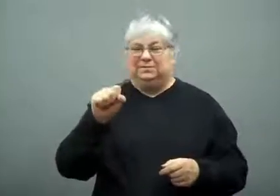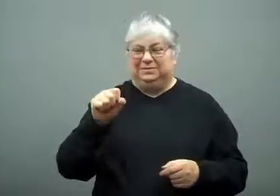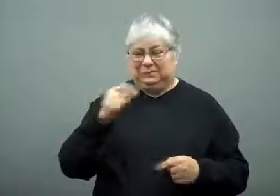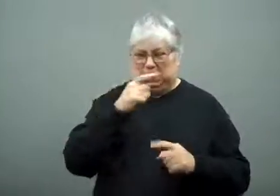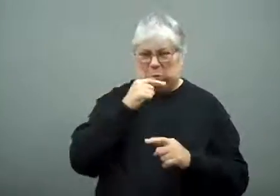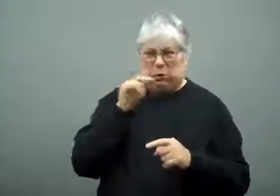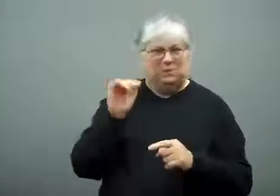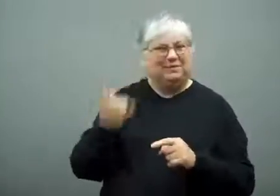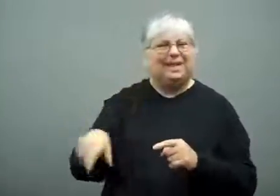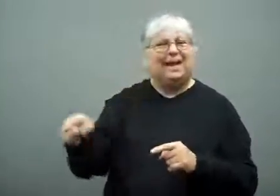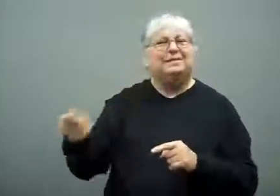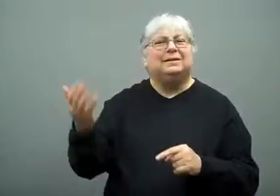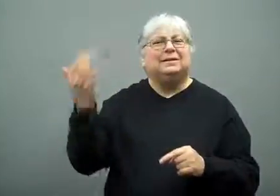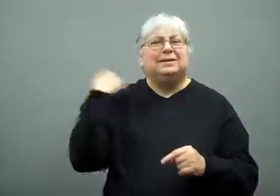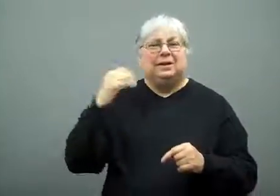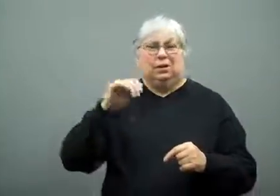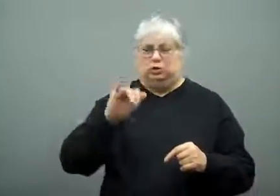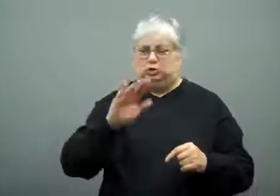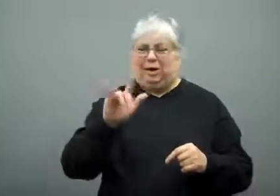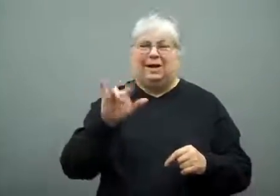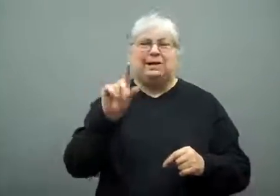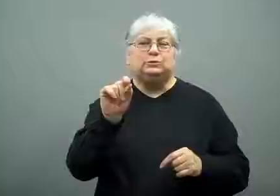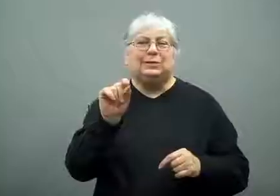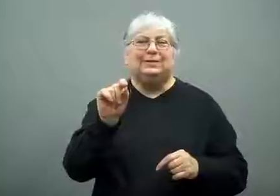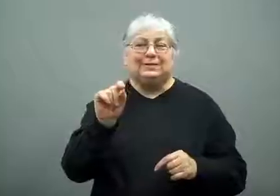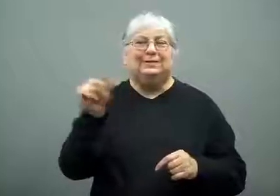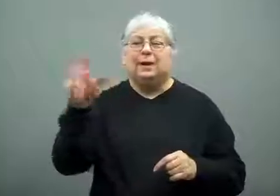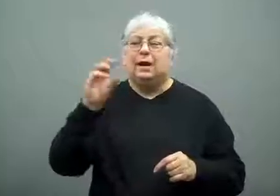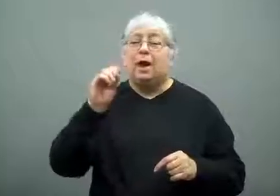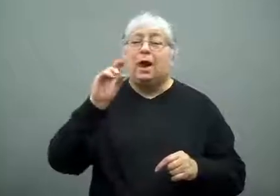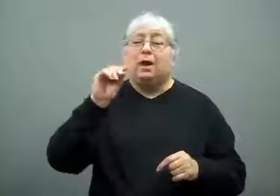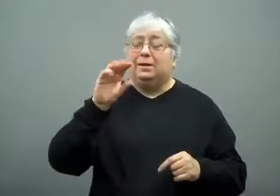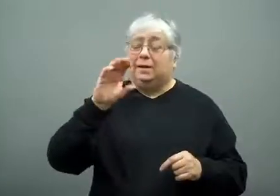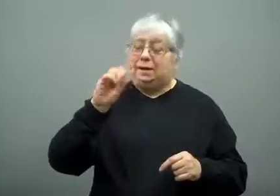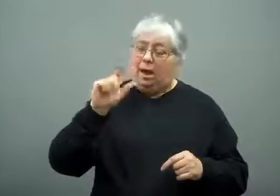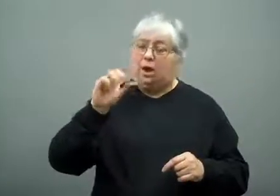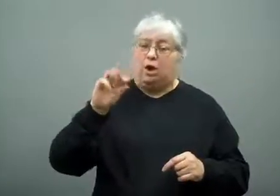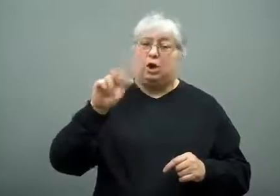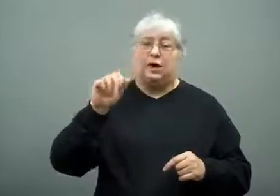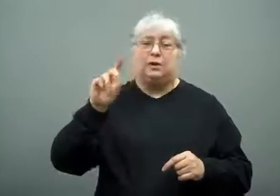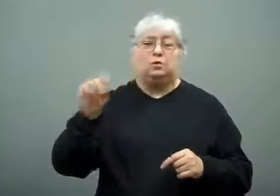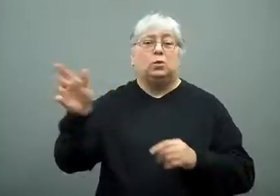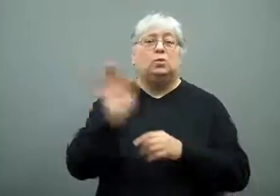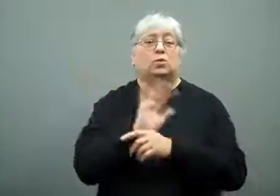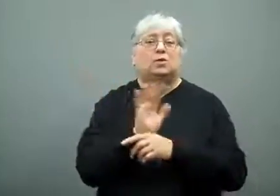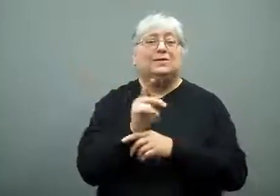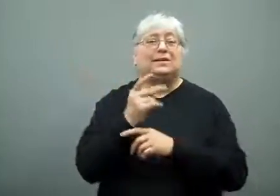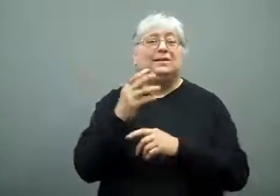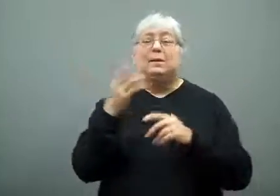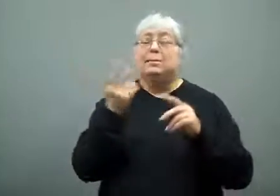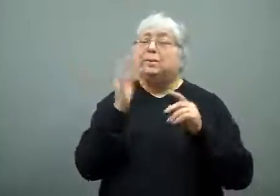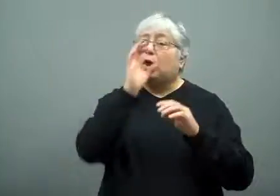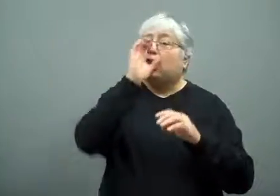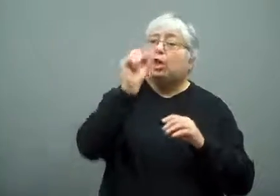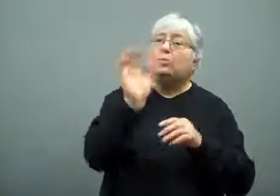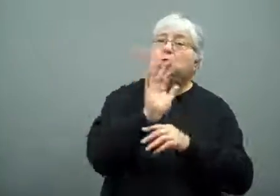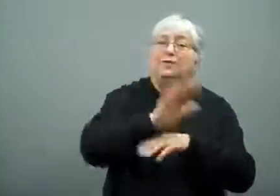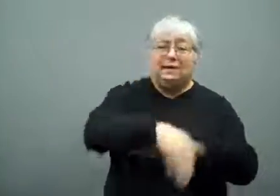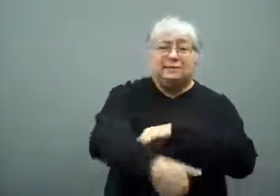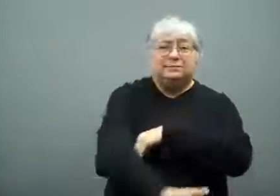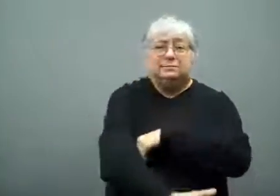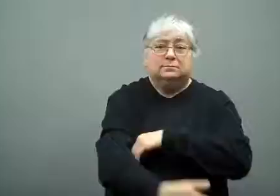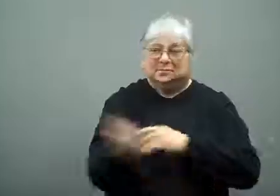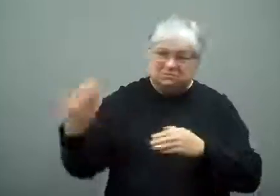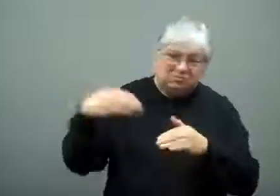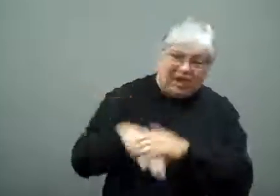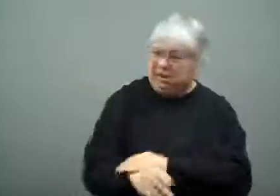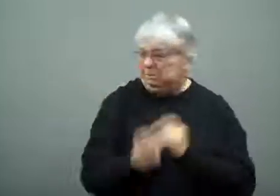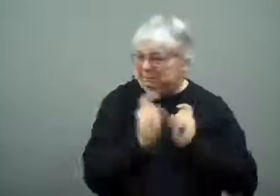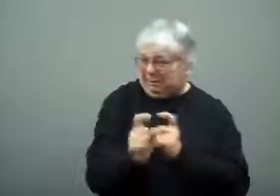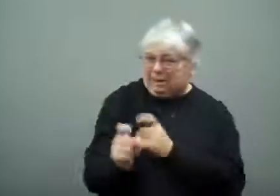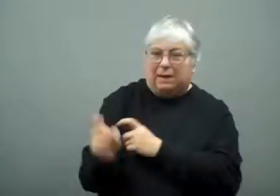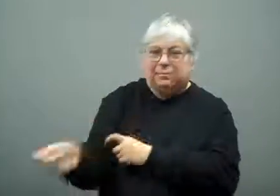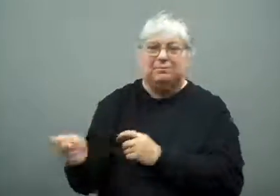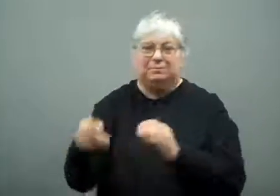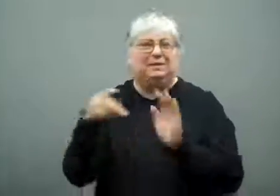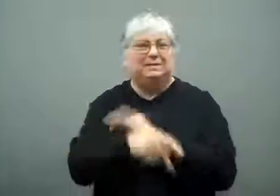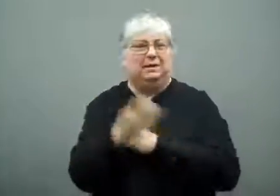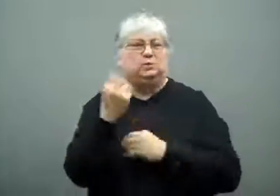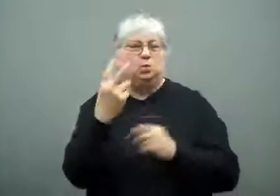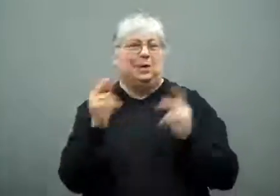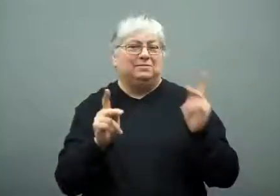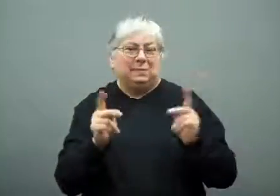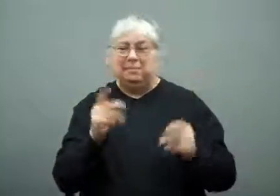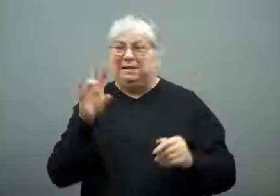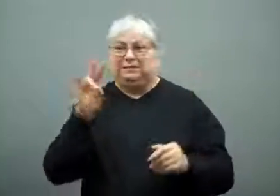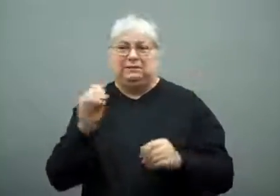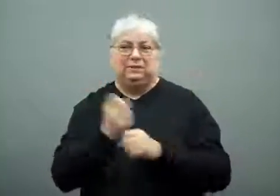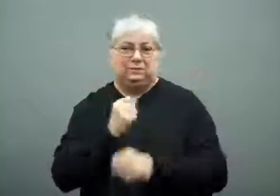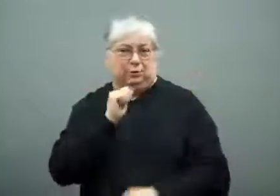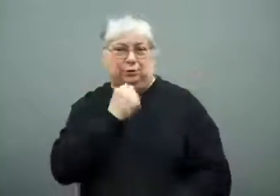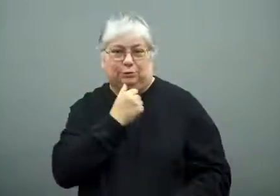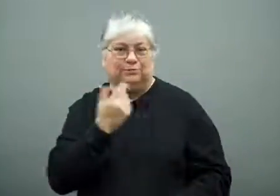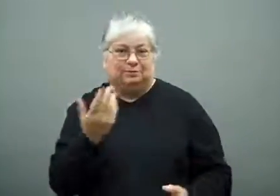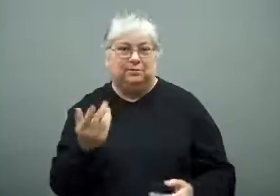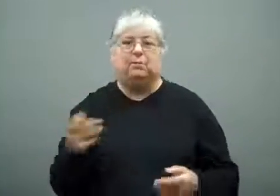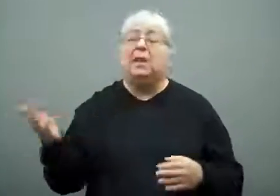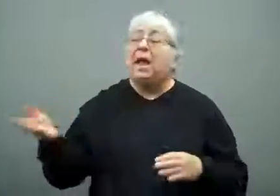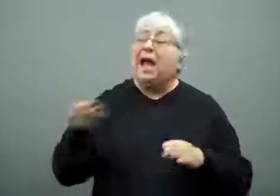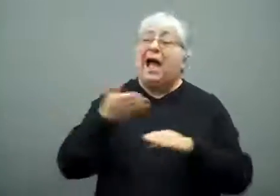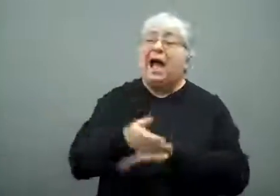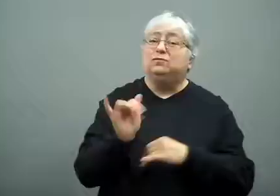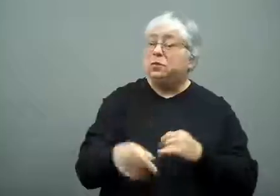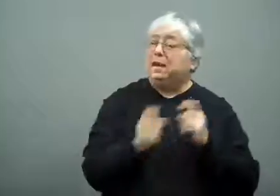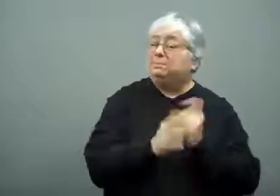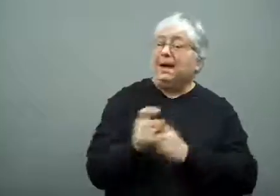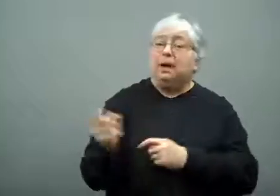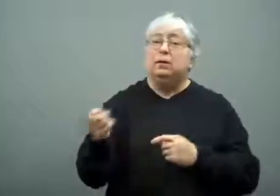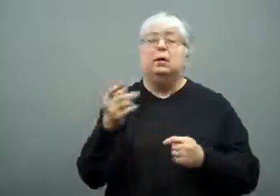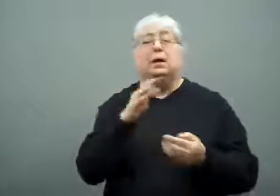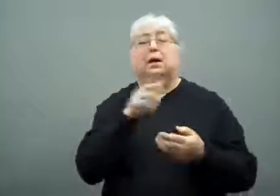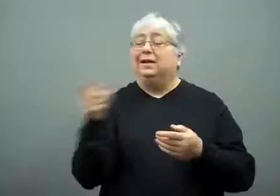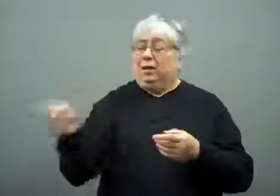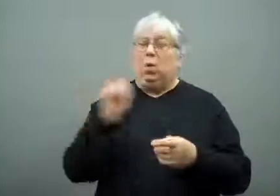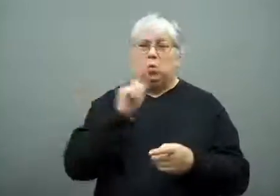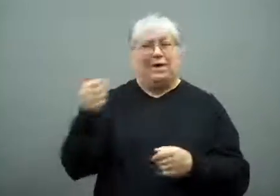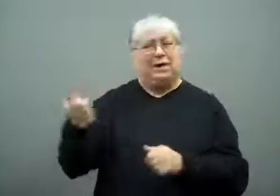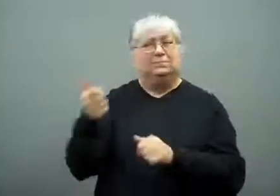He is the gunman who entered a Colorado theater and shot